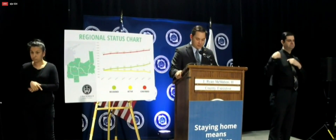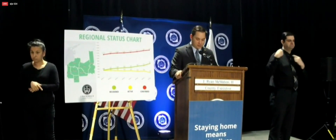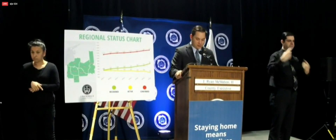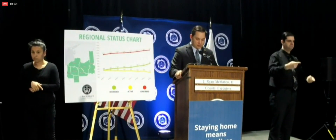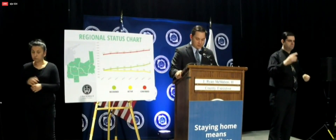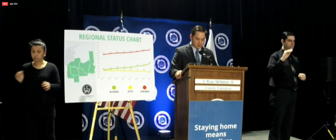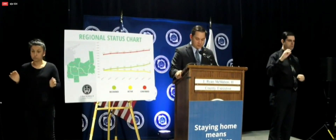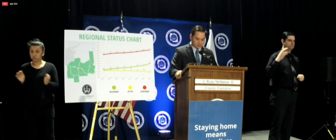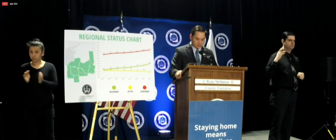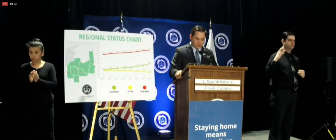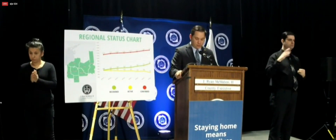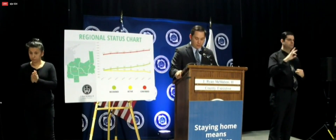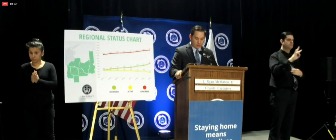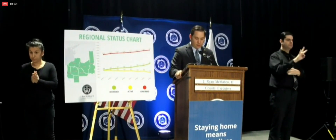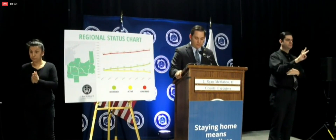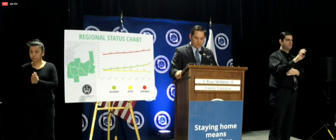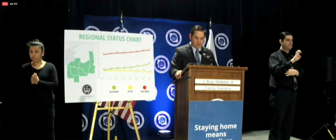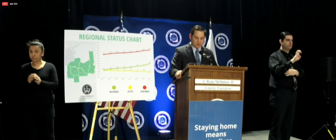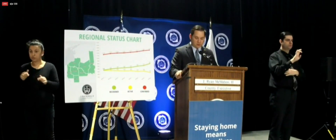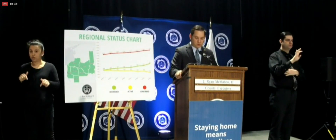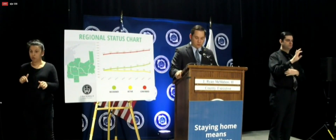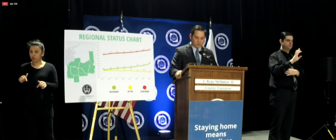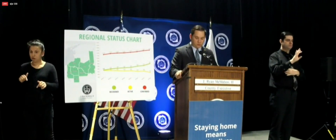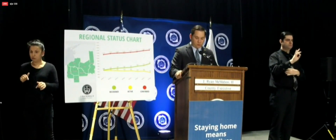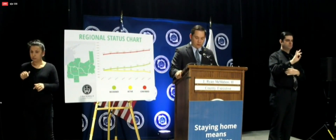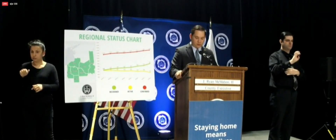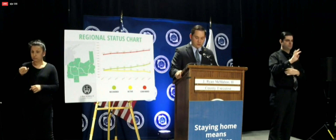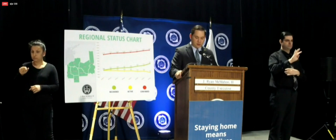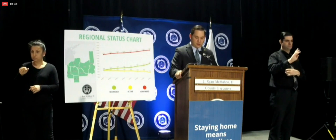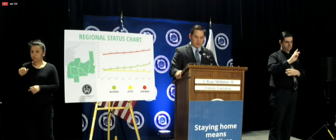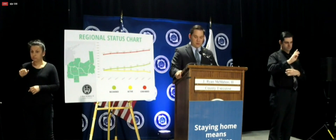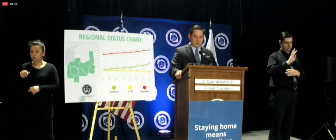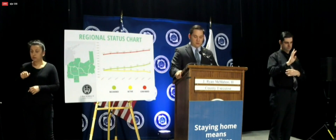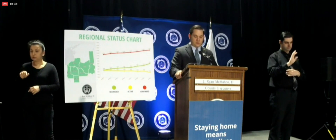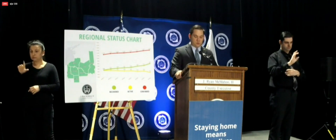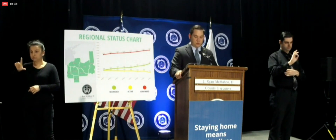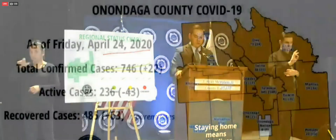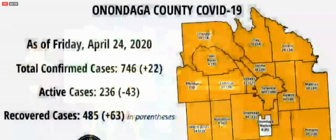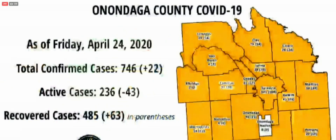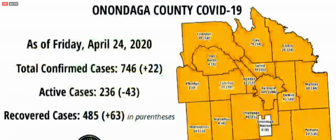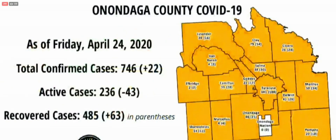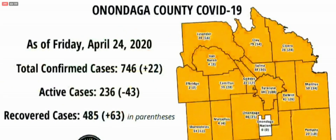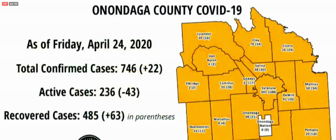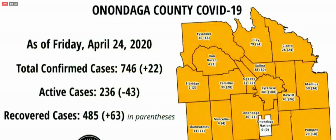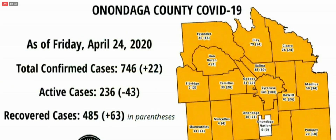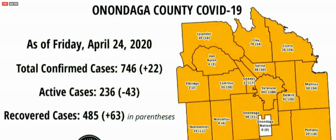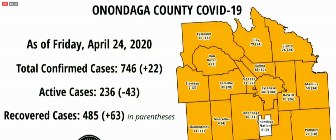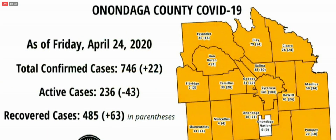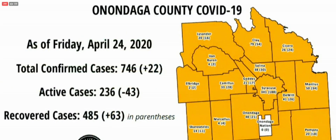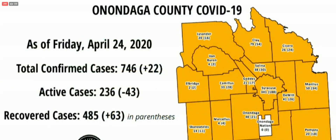HAD CASES ON MARCH 16. WE NOW HAVE 746 POSITIVE CASES.